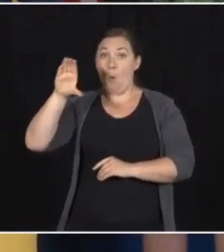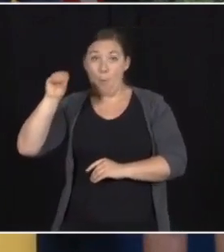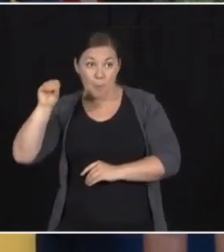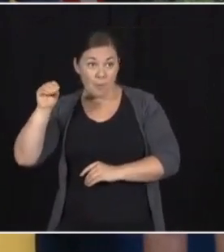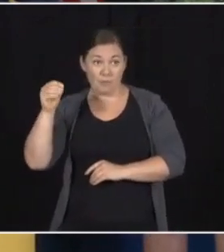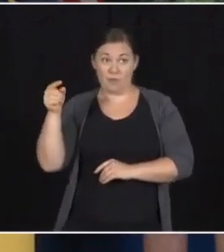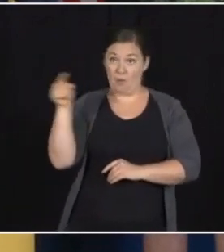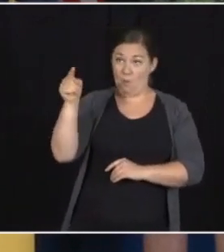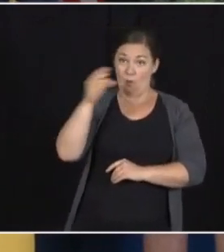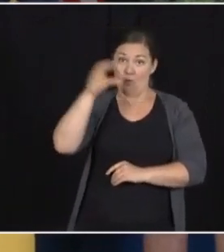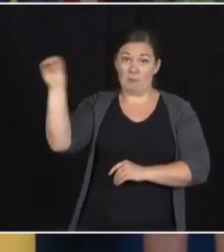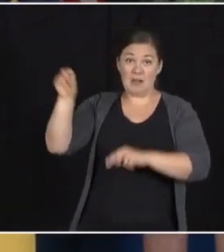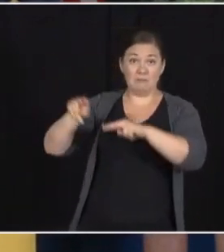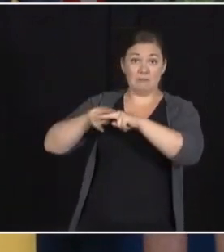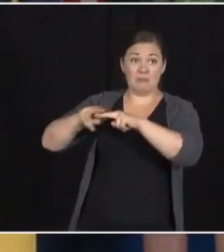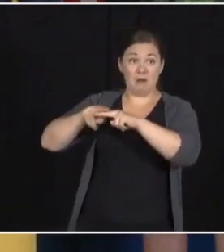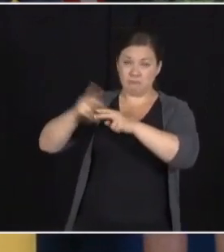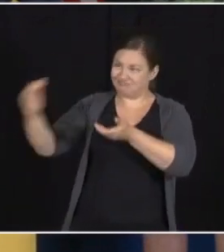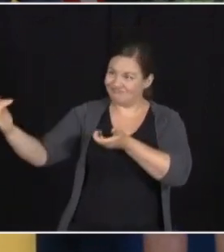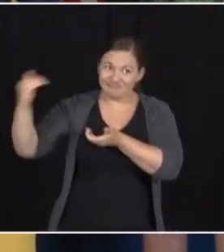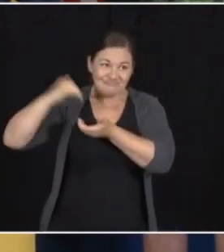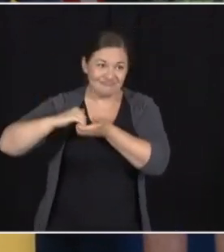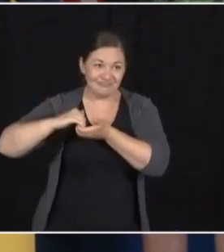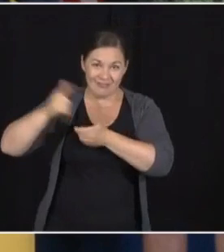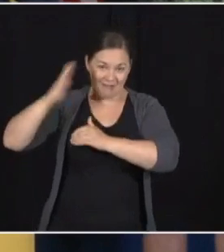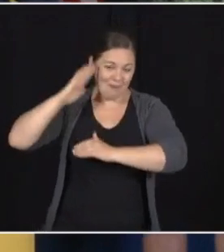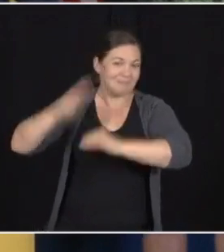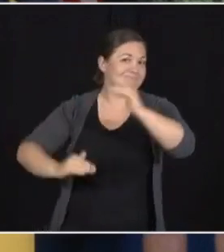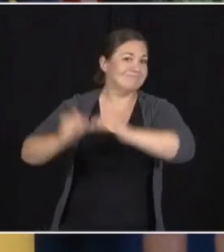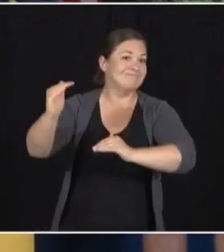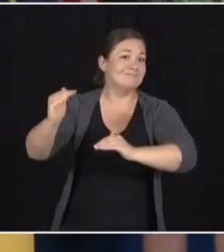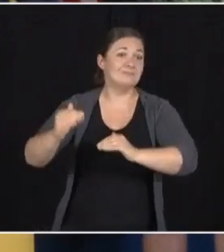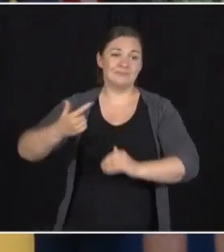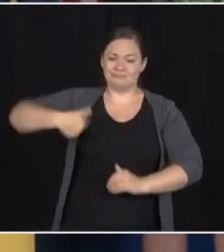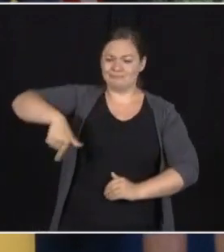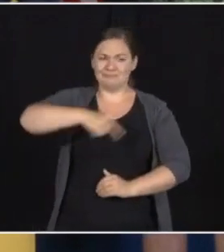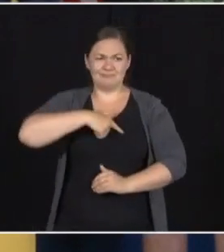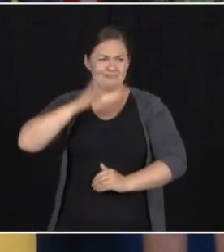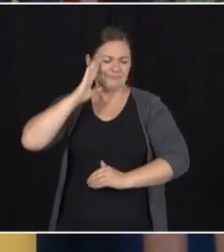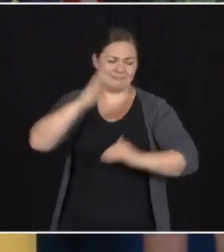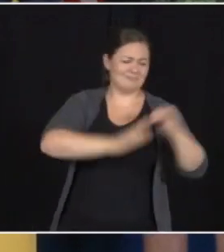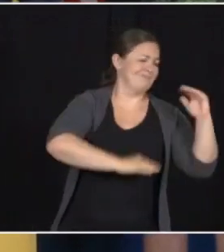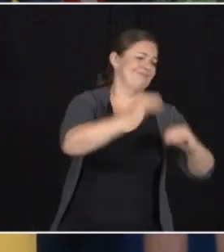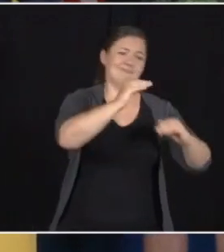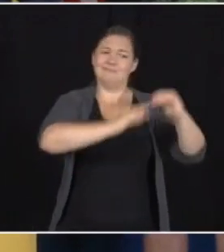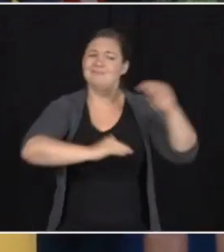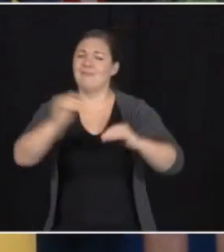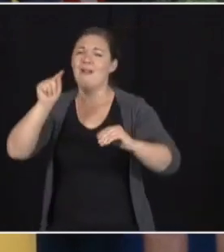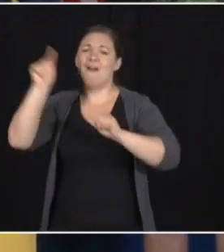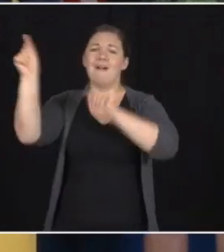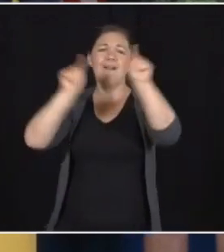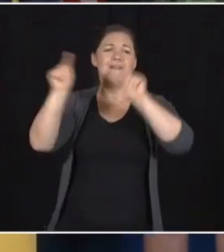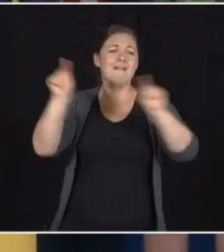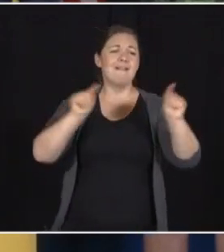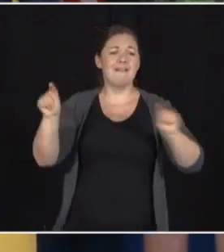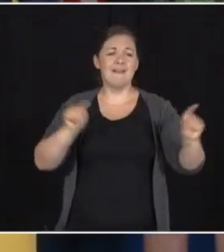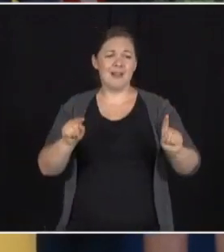My friends, together, we are going to get things built. Together, we are going to get Ontario back to